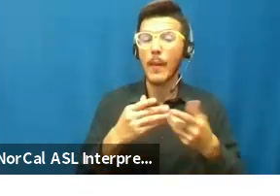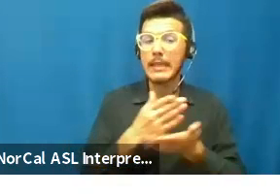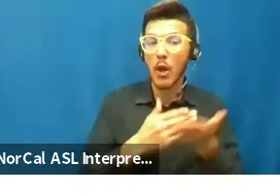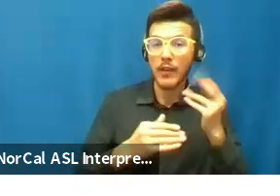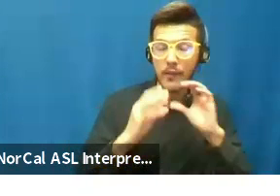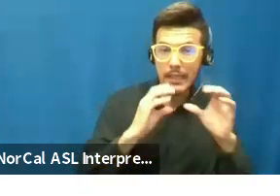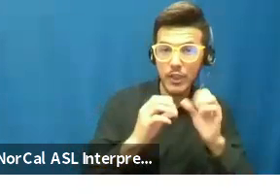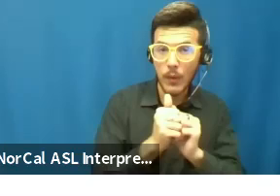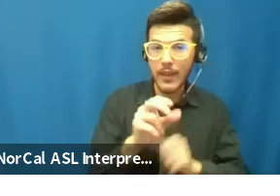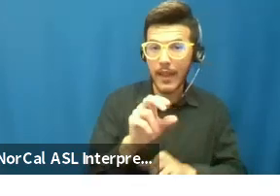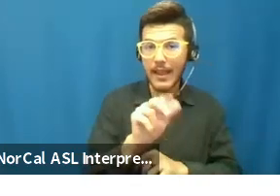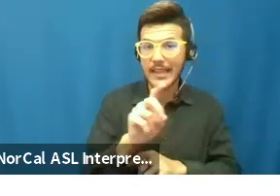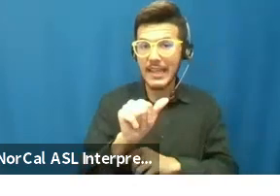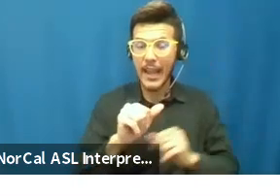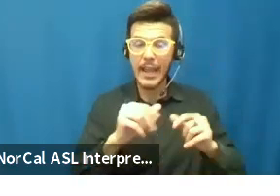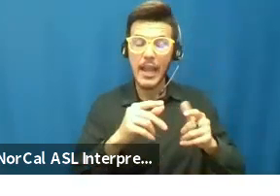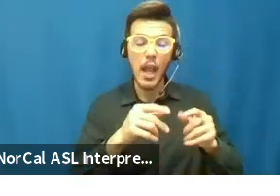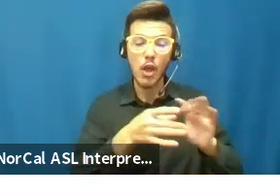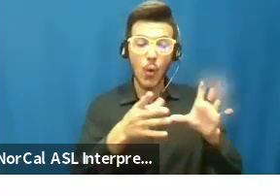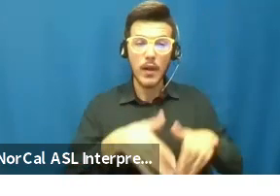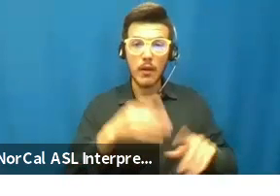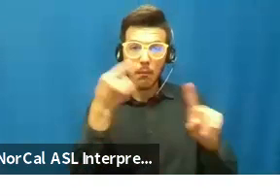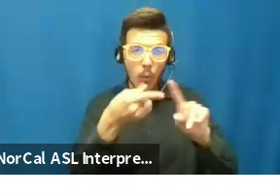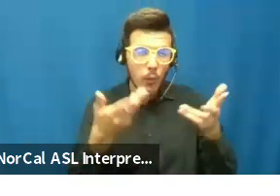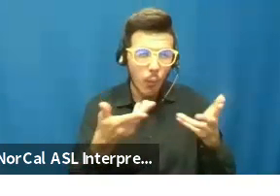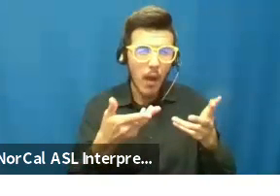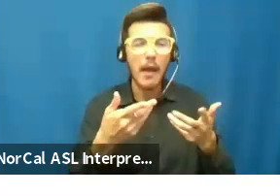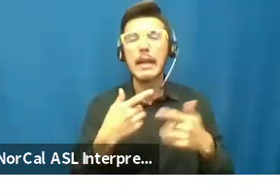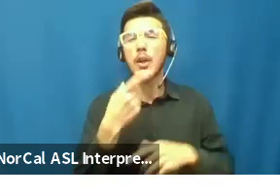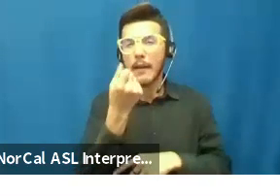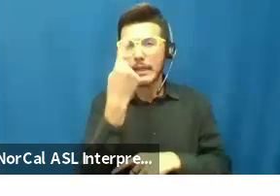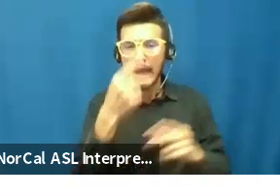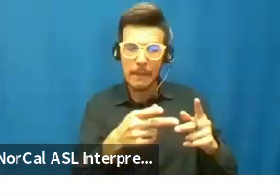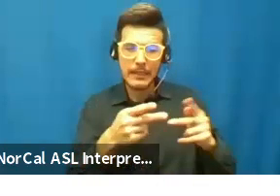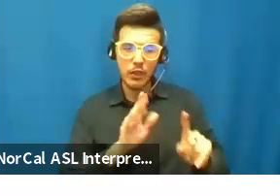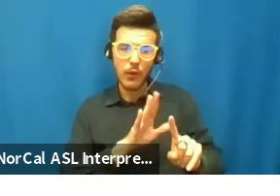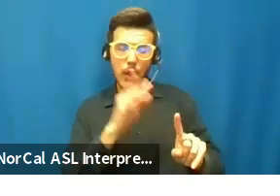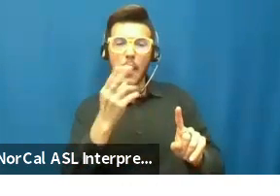we really wanted to get a better idea around the history of these positions. And what we